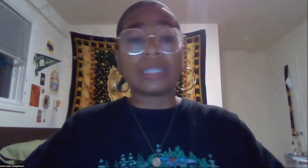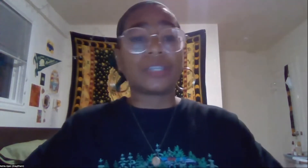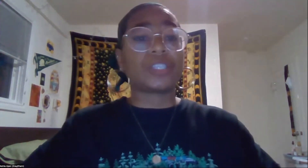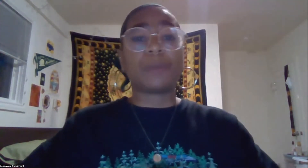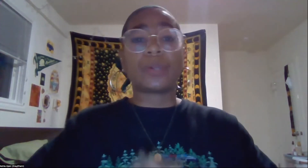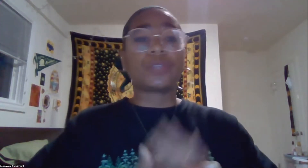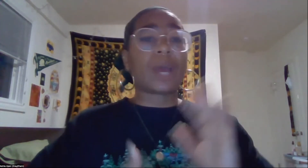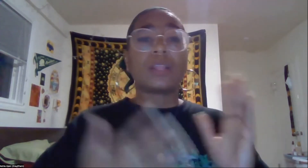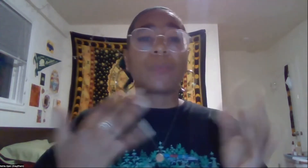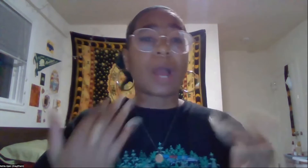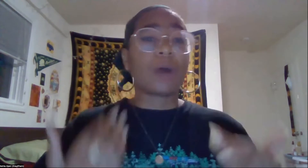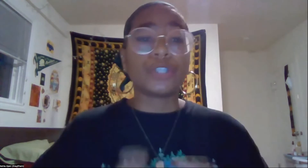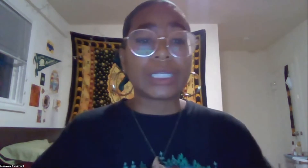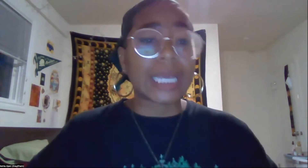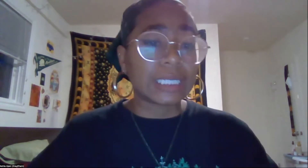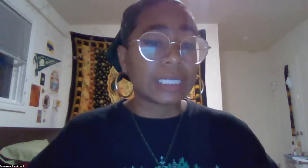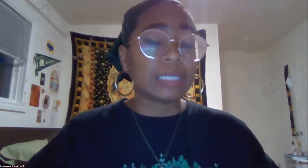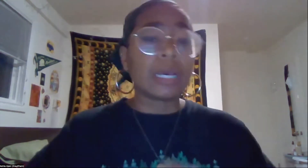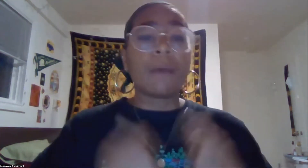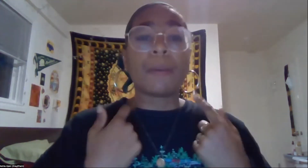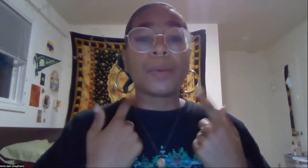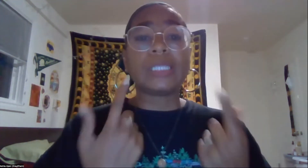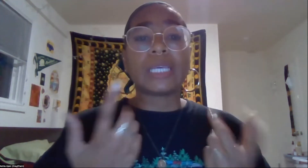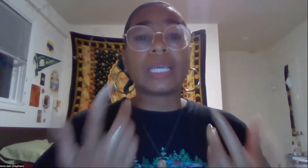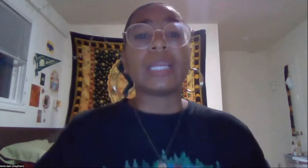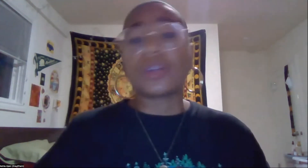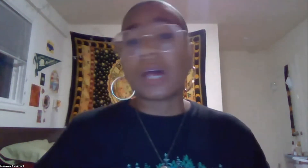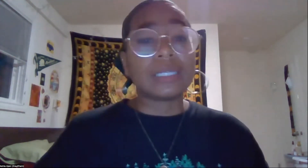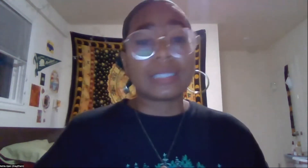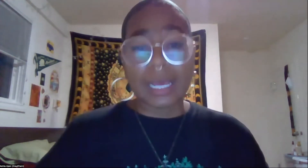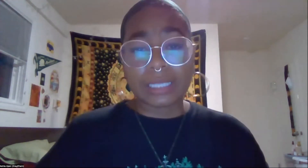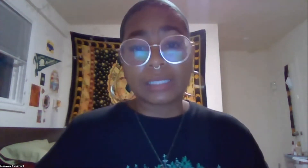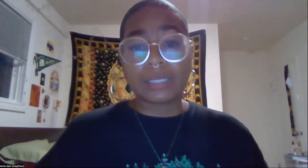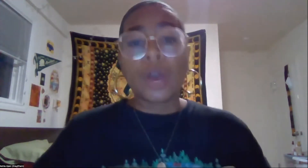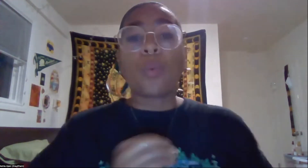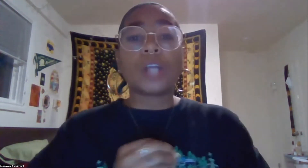until the spirits rattle around, pushing daisies. memory stinging nettle, unsilenced. watch